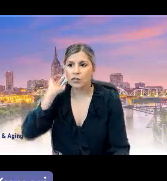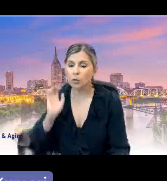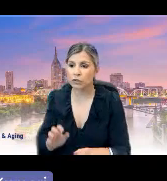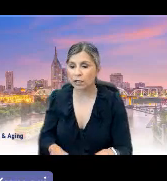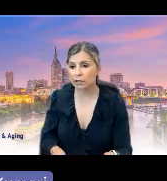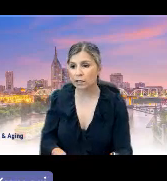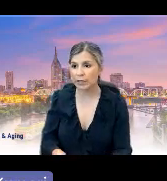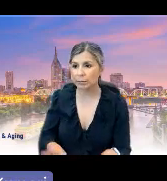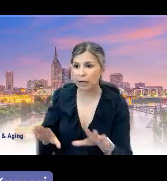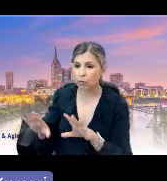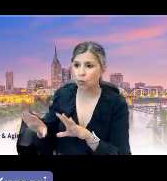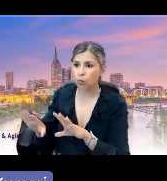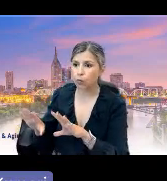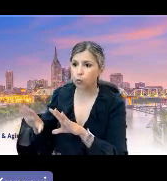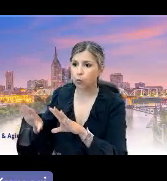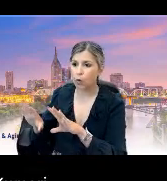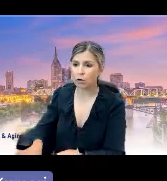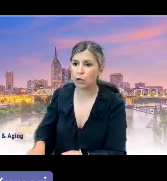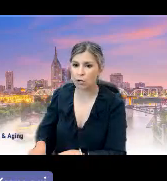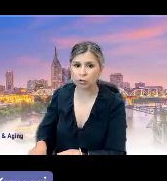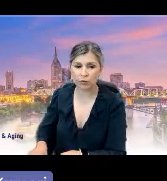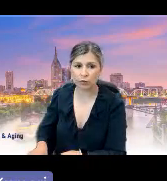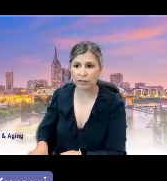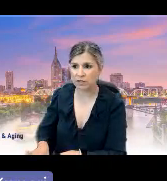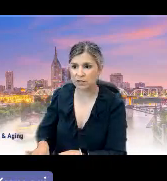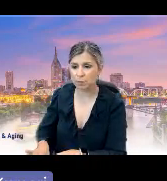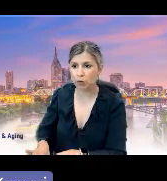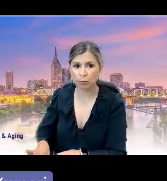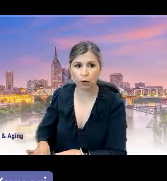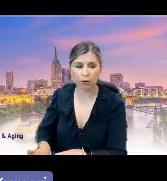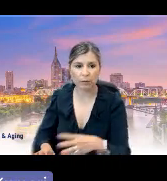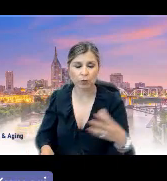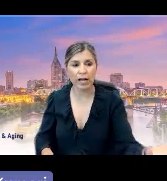So we'll talk a little bit about our long term services and supports programs.